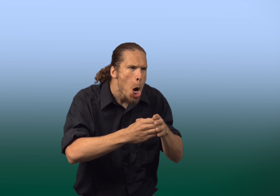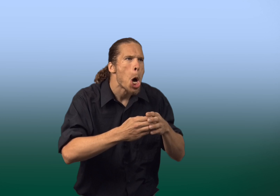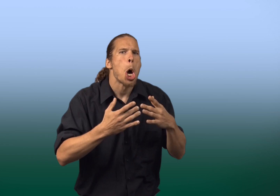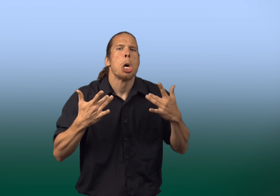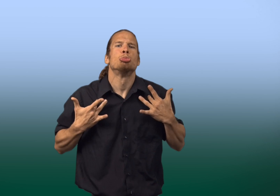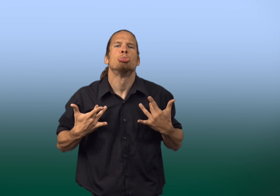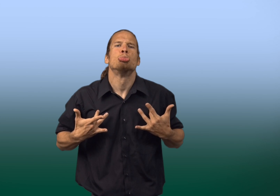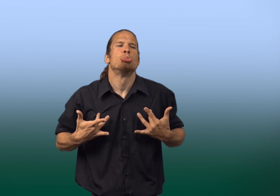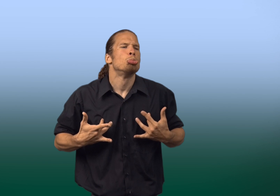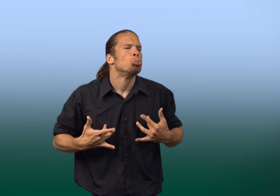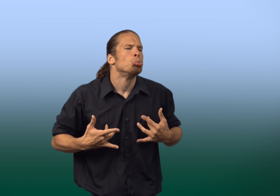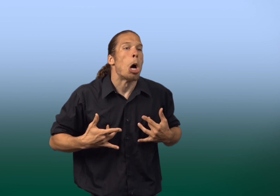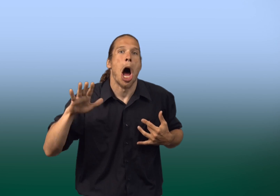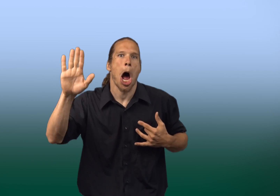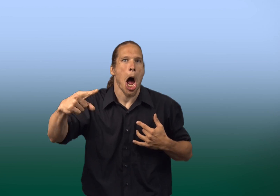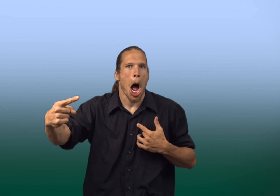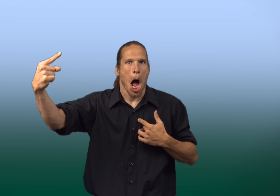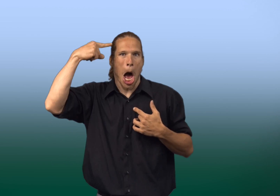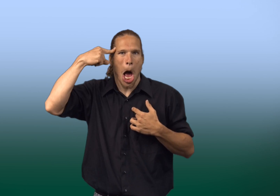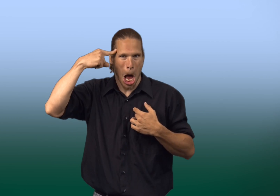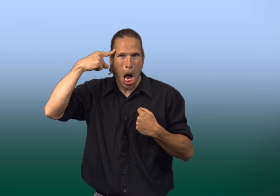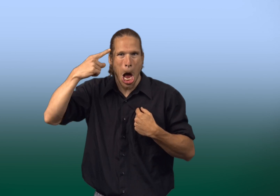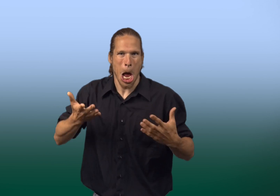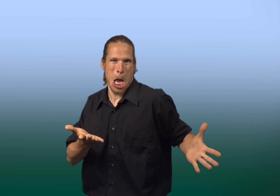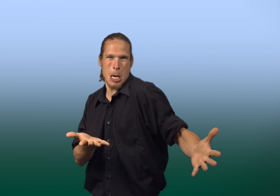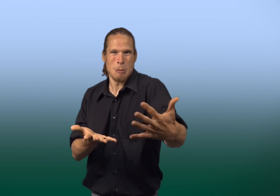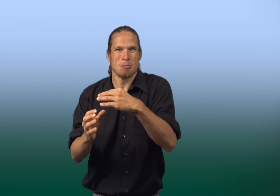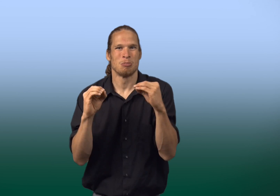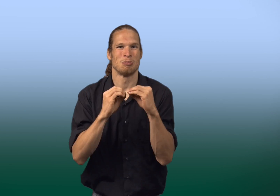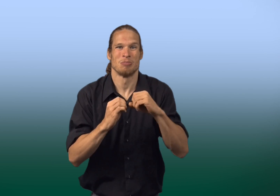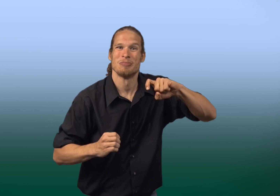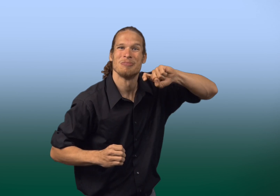And he looked at his empty glass and was depressed. But then a thought came to his mind.